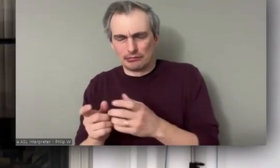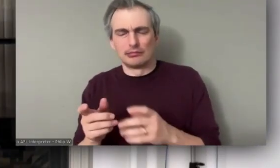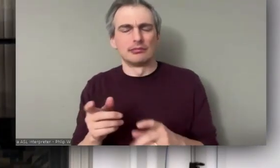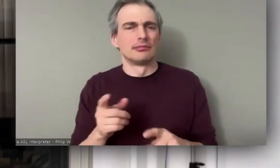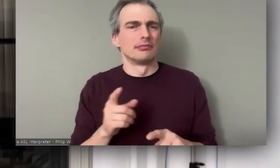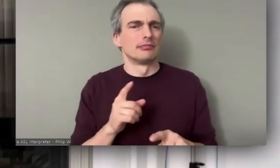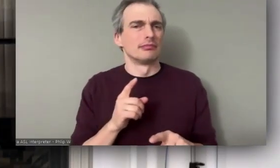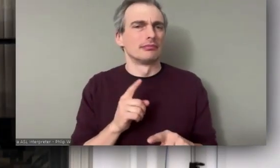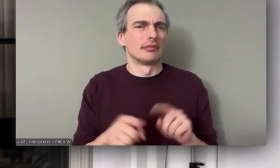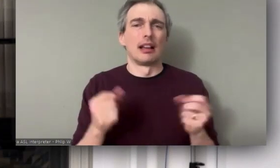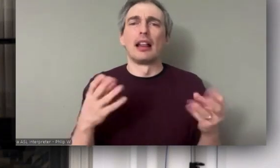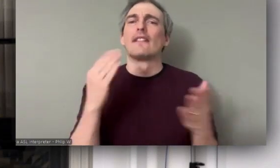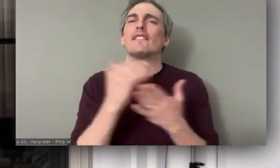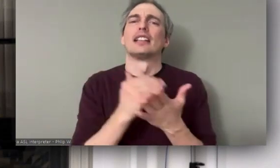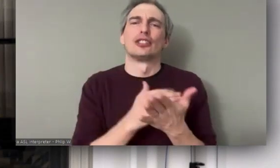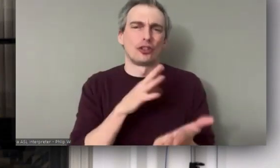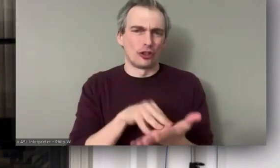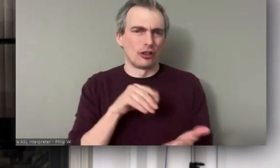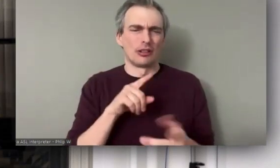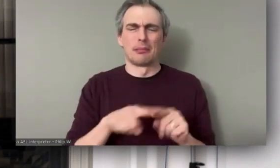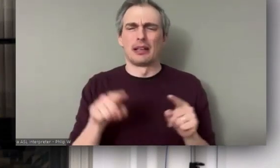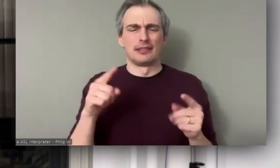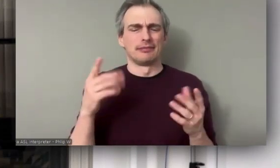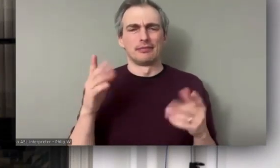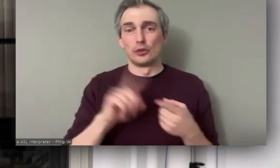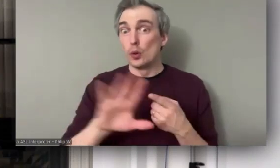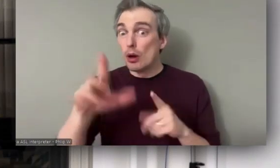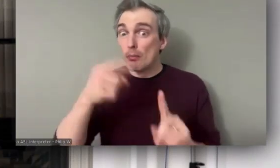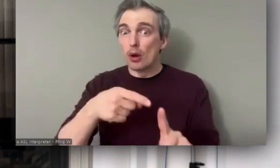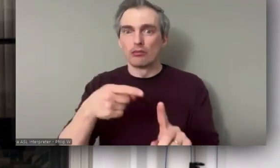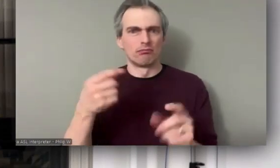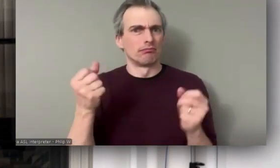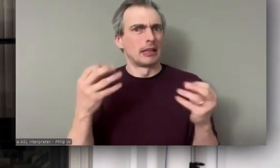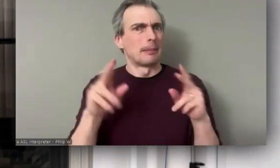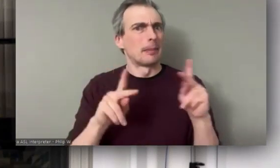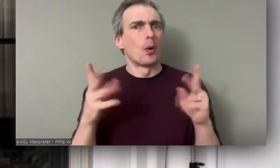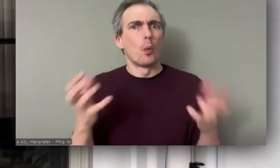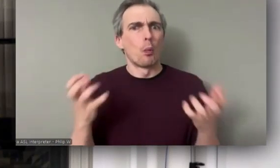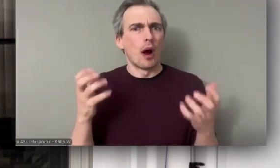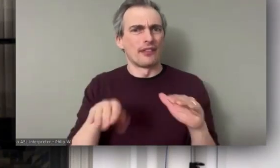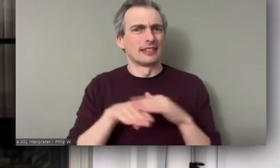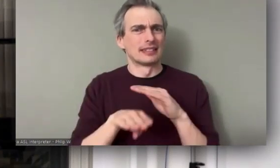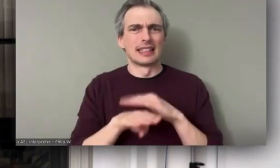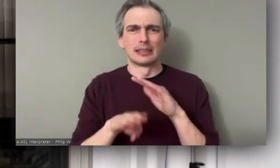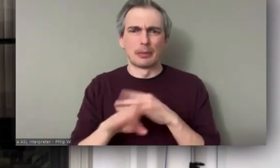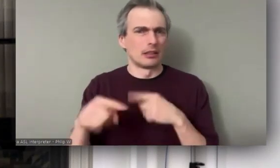this accessibility for many years. And that's my perspective too, that platforms have had things that are more